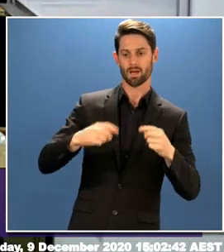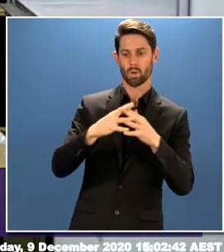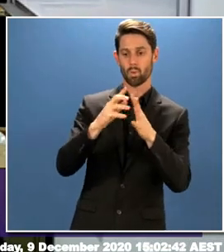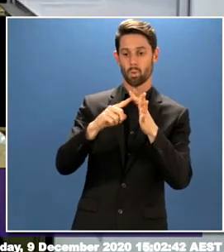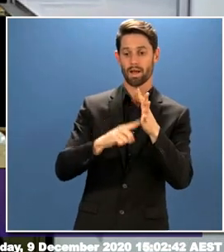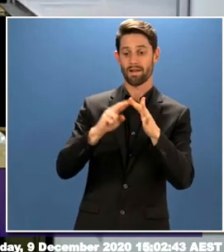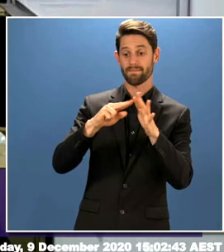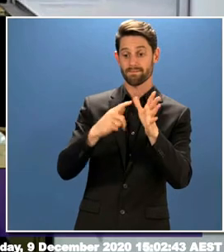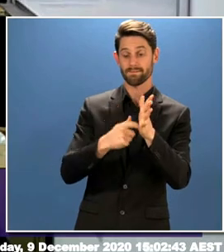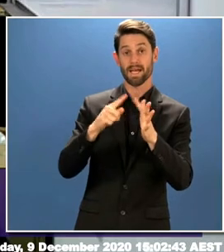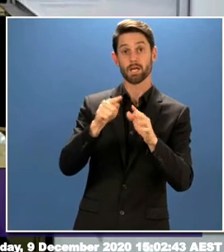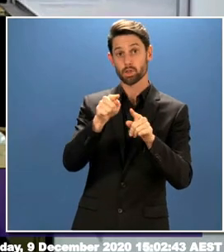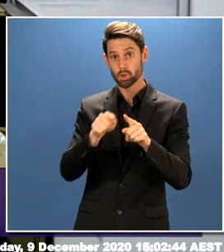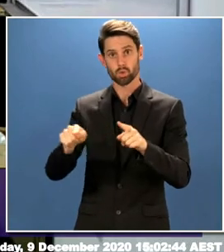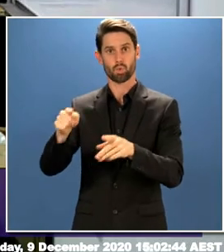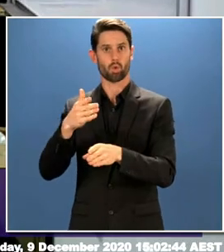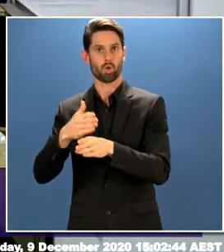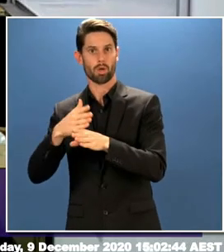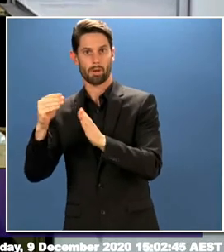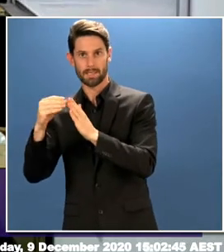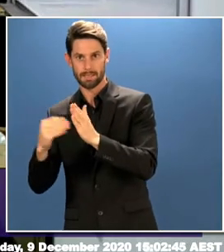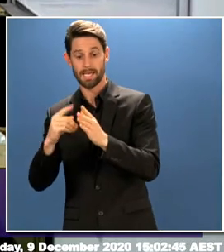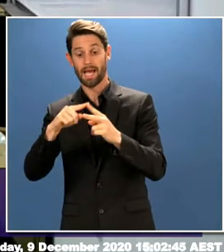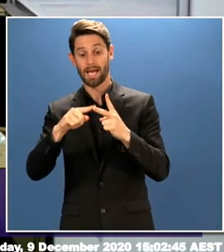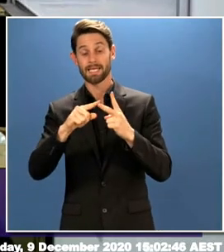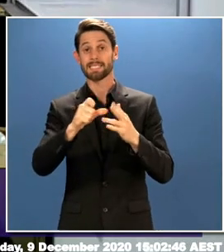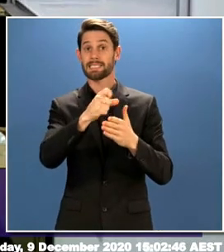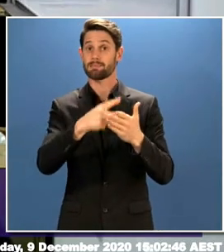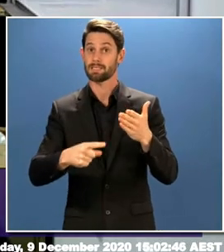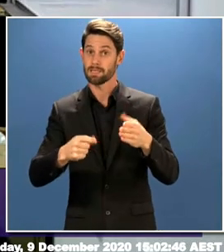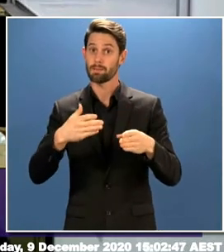I would imagine, and the disability employment policy, and how that